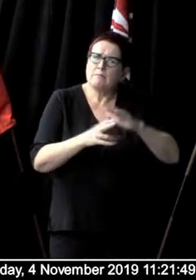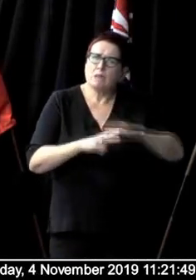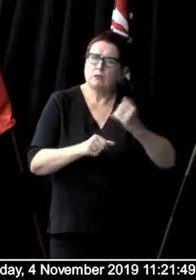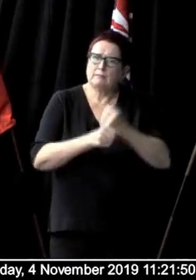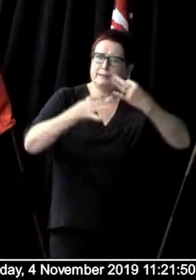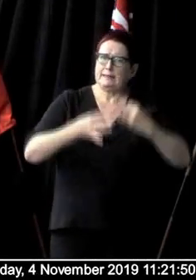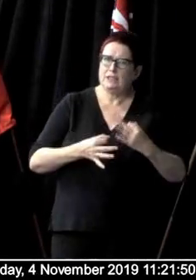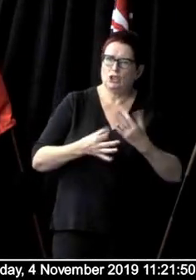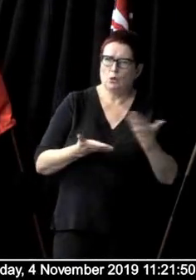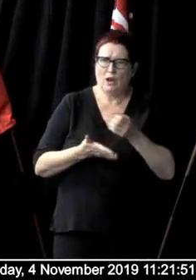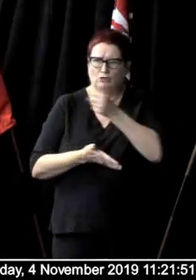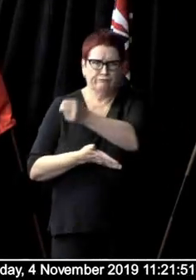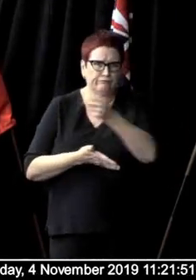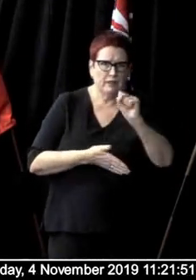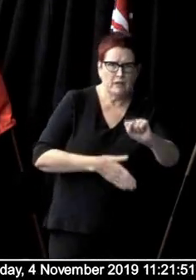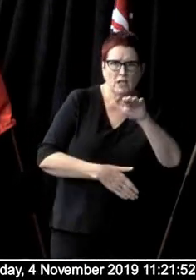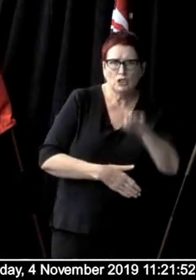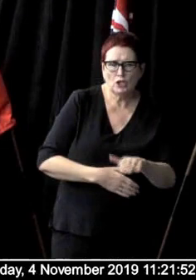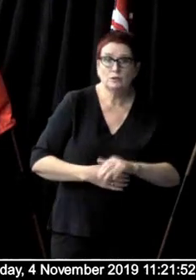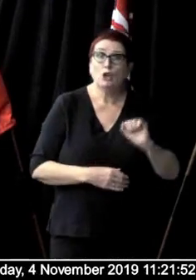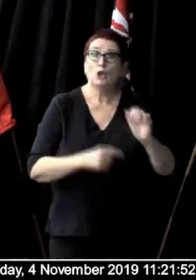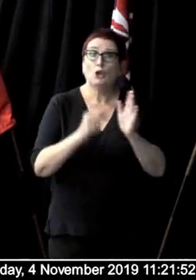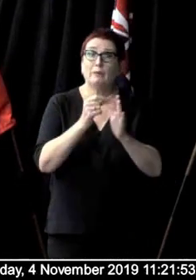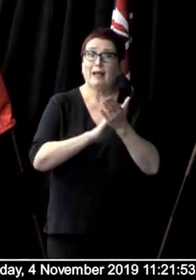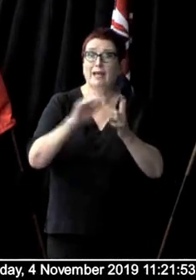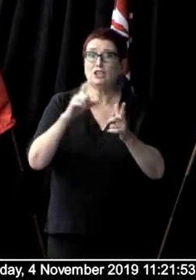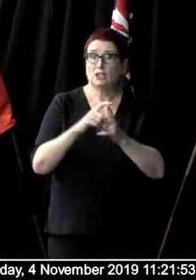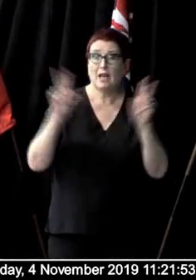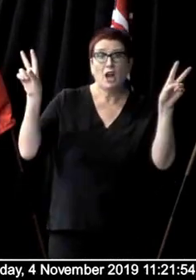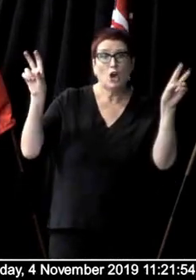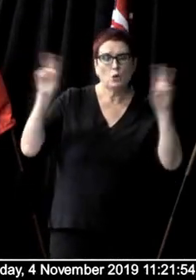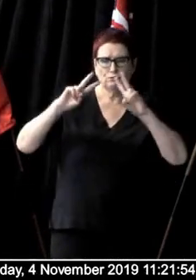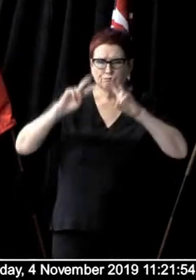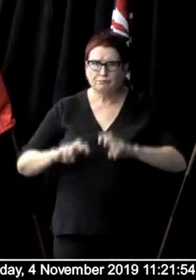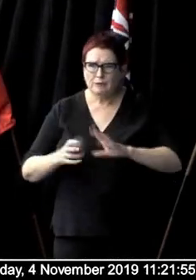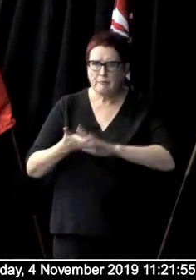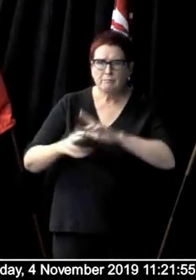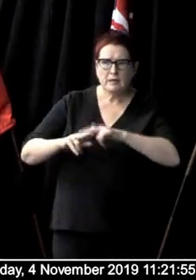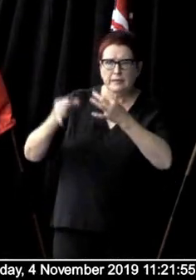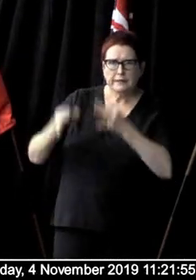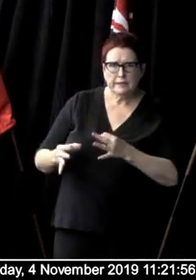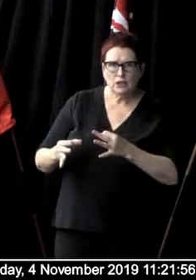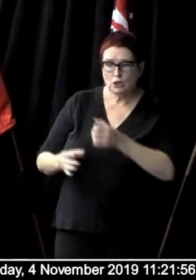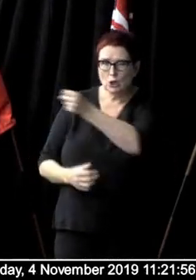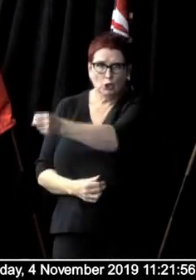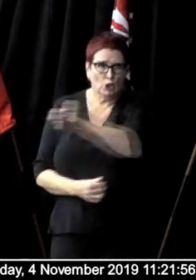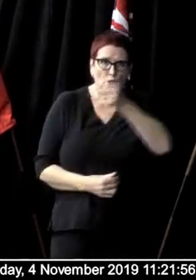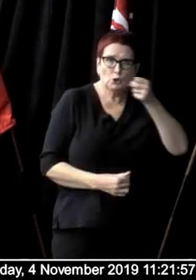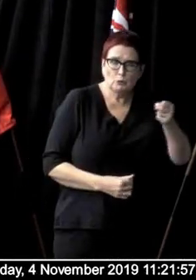In 2016 she submitted her thesis entitled An Exploration of Parental Decisions to Transfer Children from Regular to Special Schools.